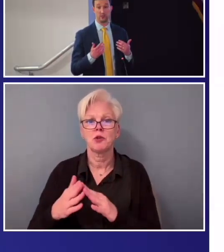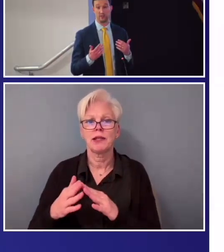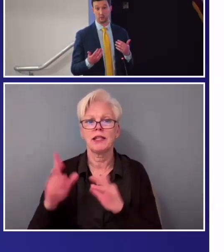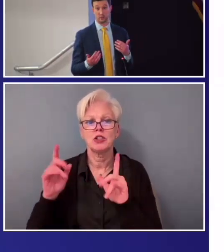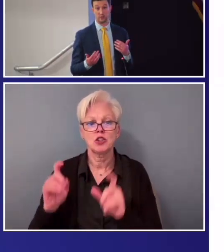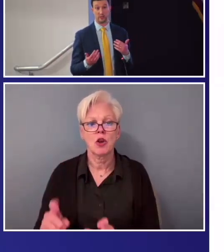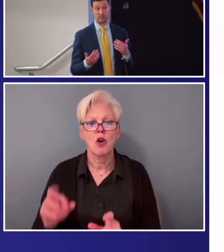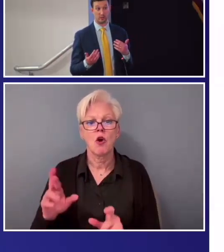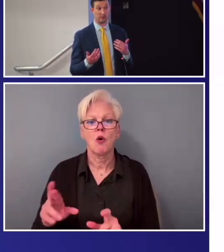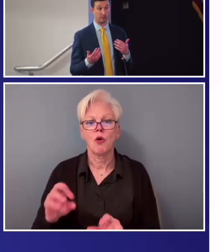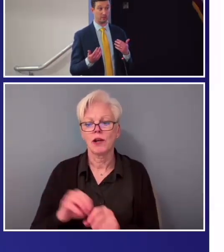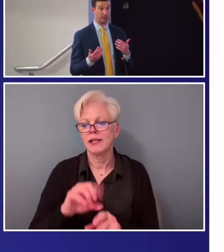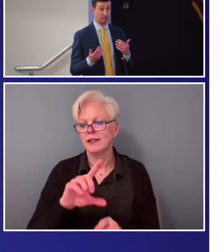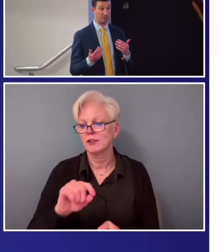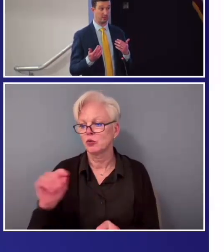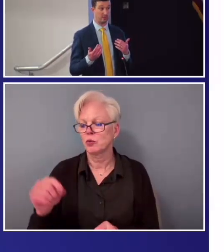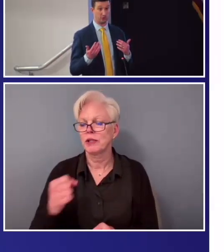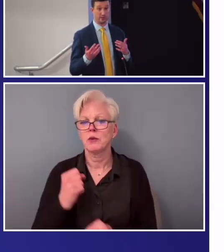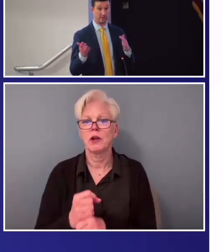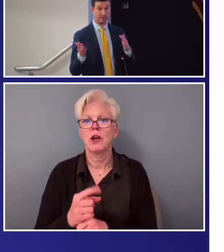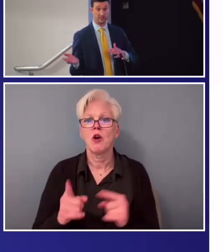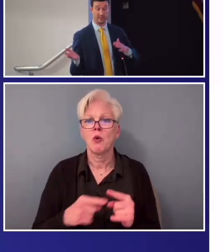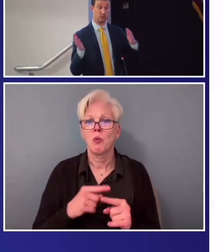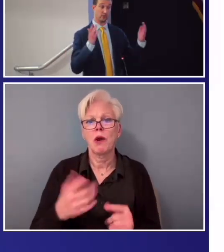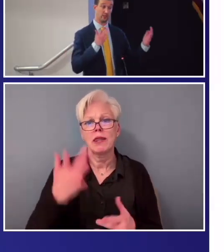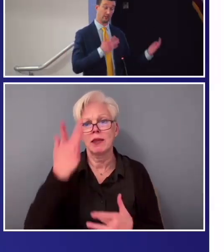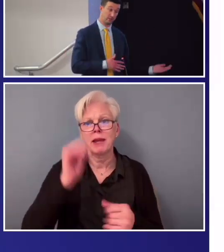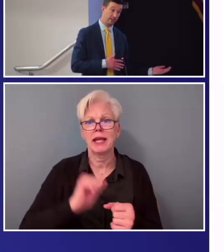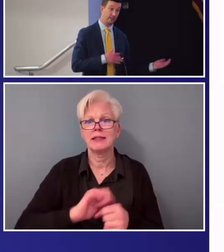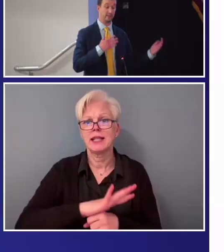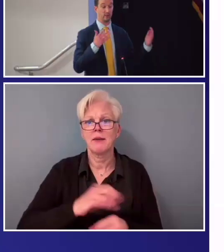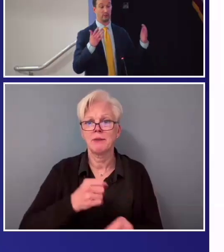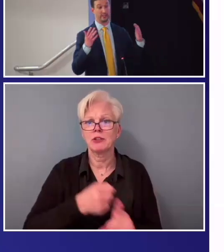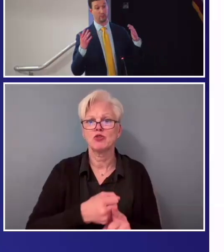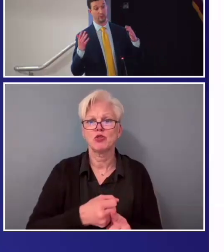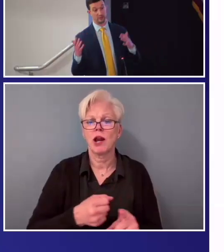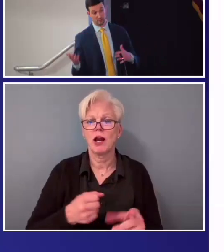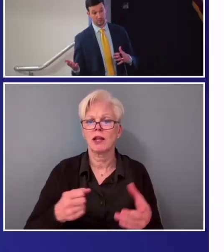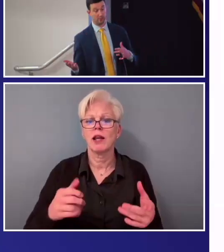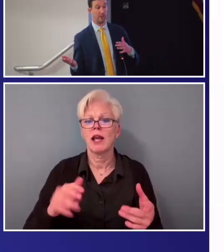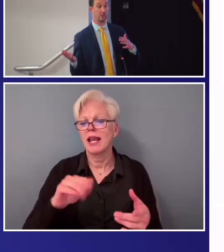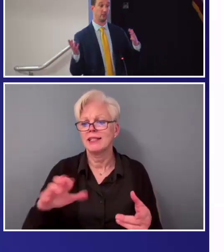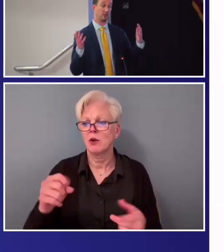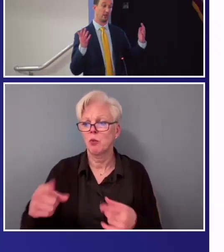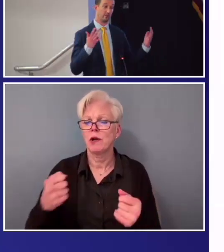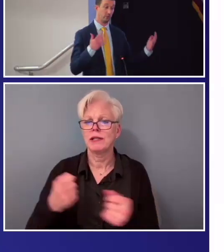in the 2020 year when the pandemic struck, the ACS was a year late and they only captured some information and a lot of it